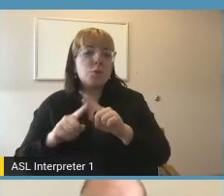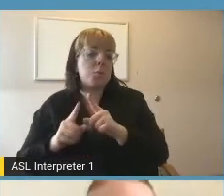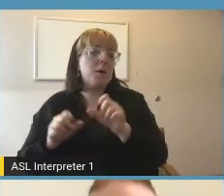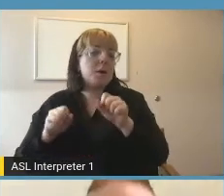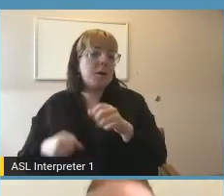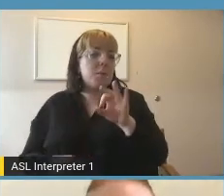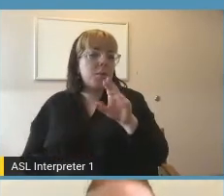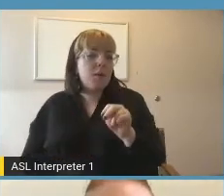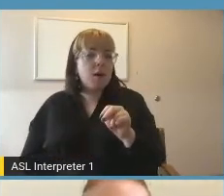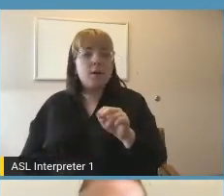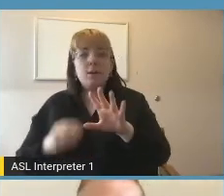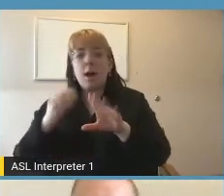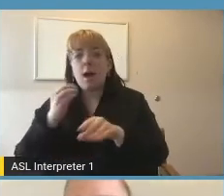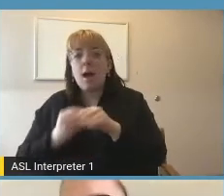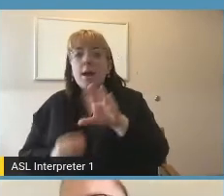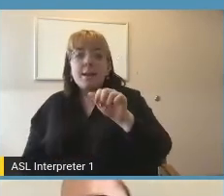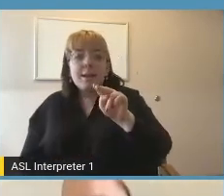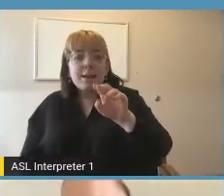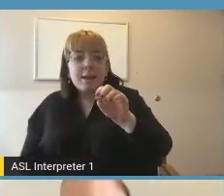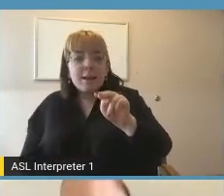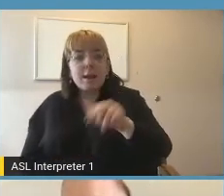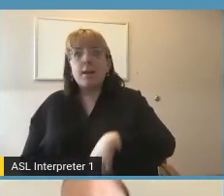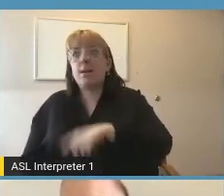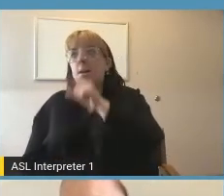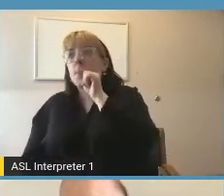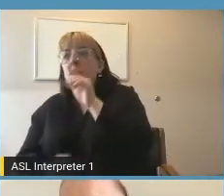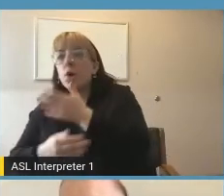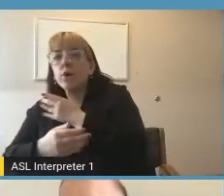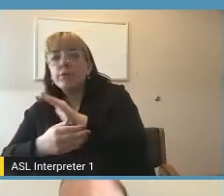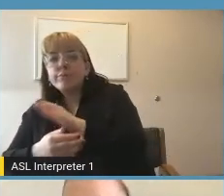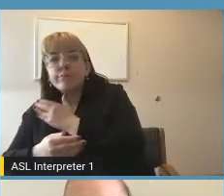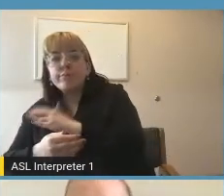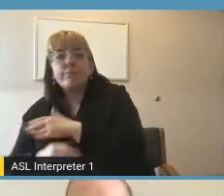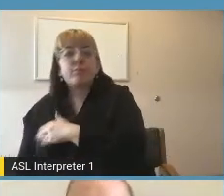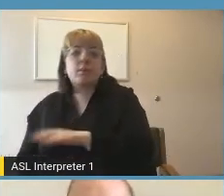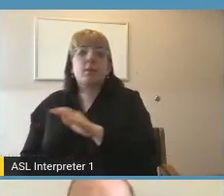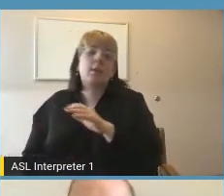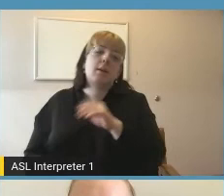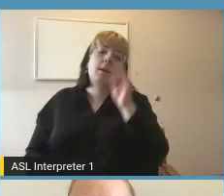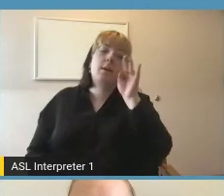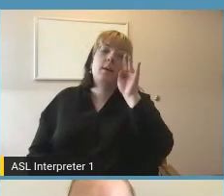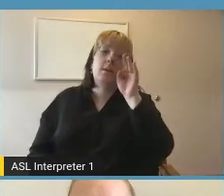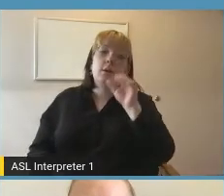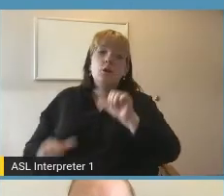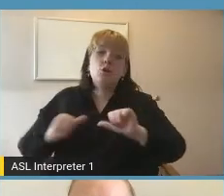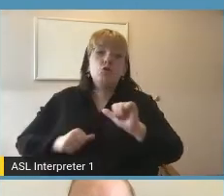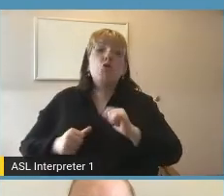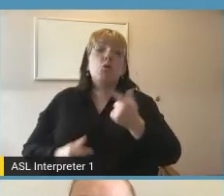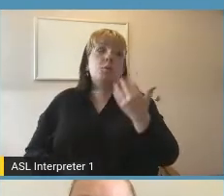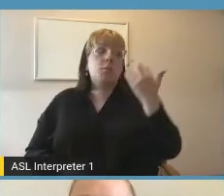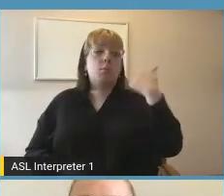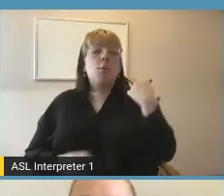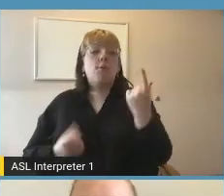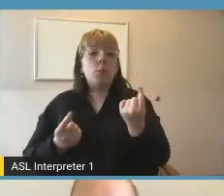add a cannon or a bird singing, there are shows like I did, stories, Smithsonian Stories